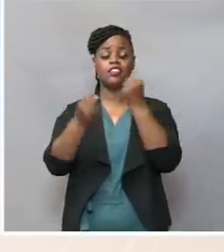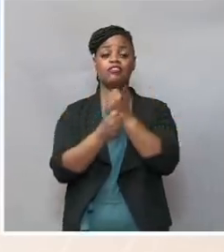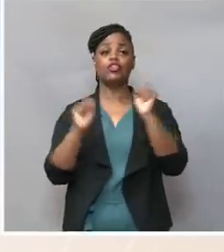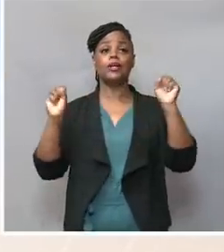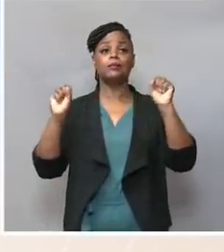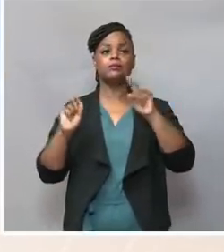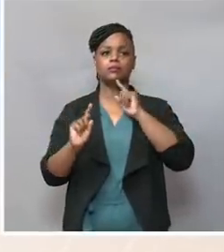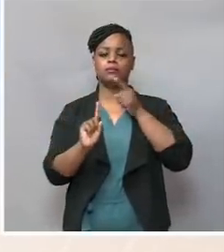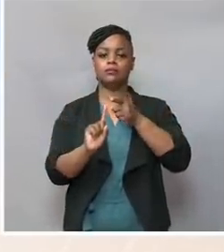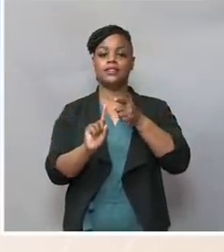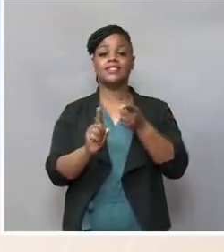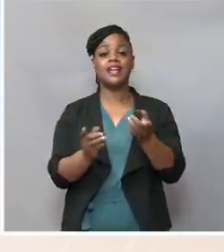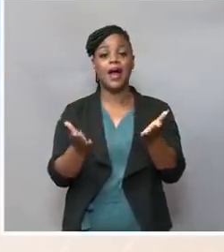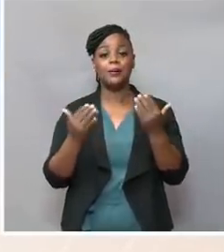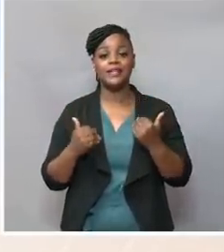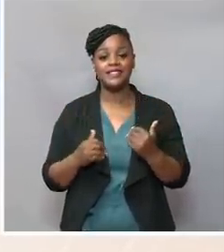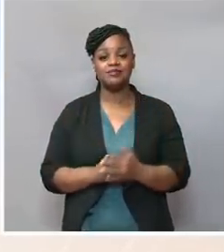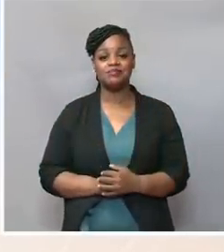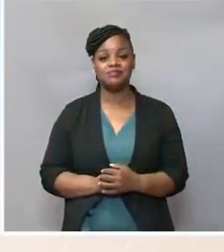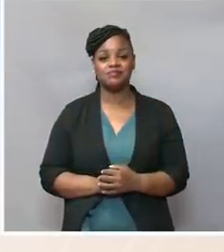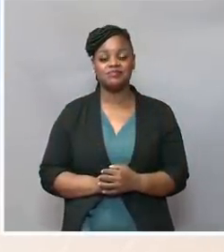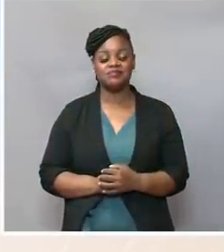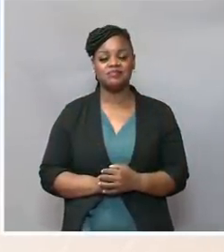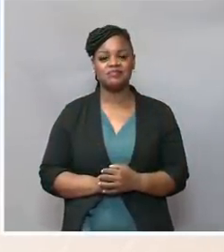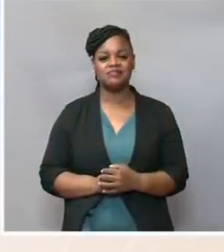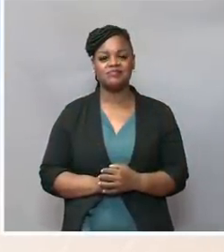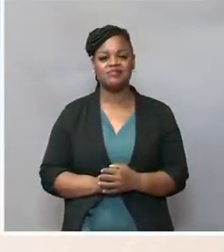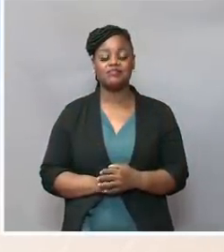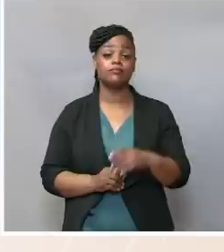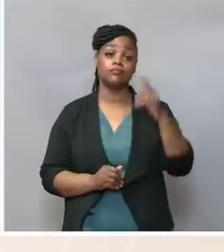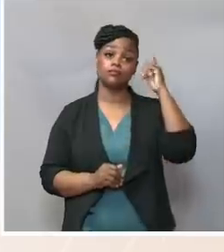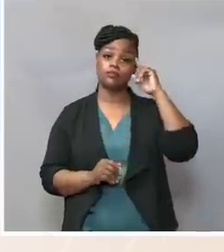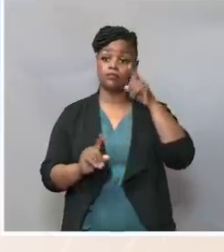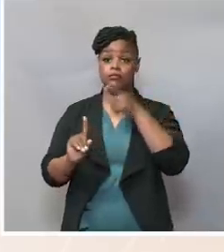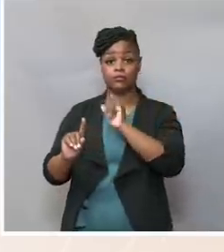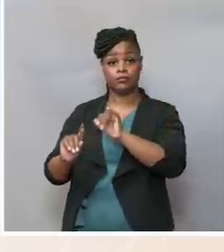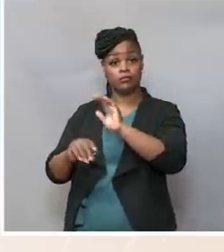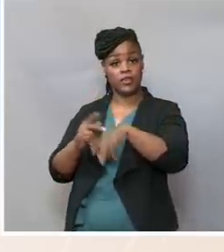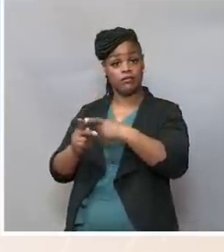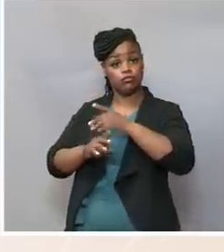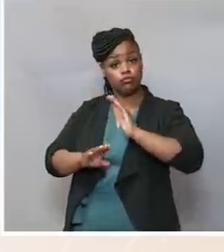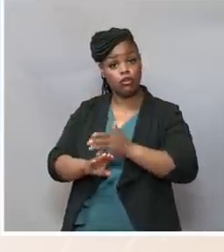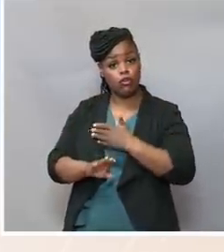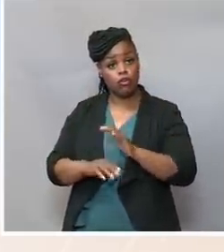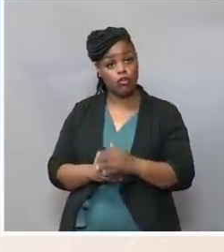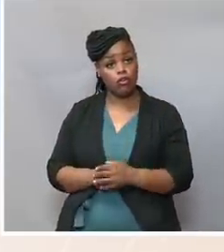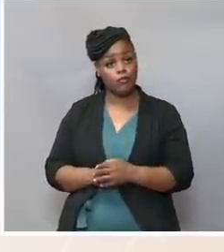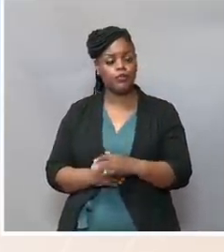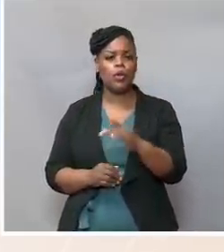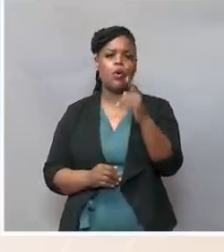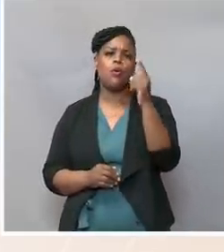and the Underground Railroad. One of these songs, Many Thousand Gone, reflects on the struggles of those